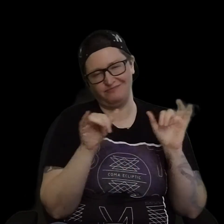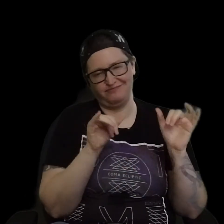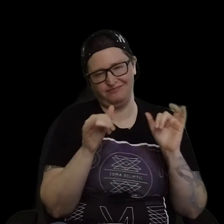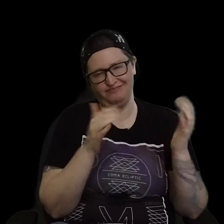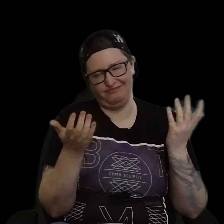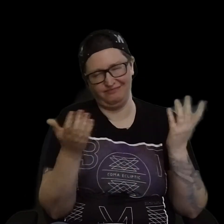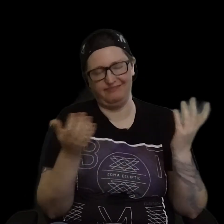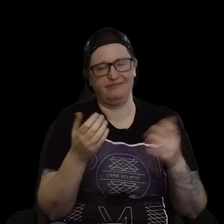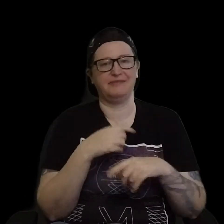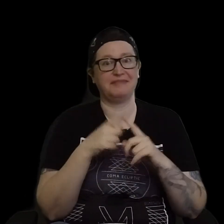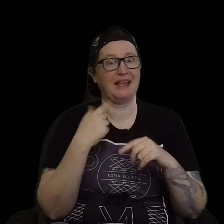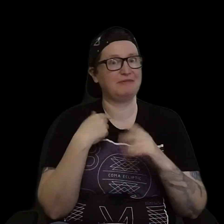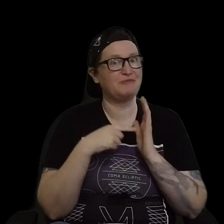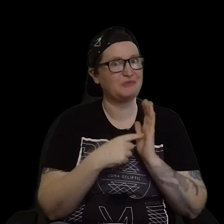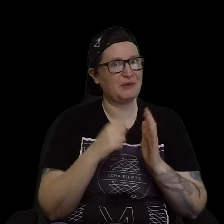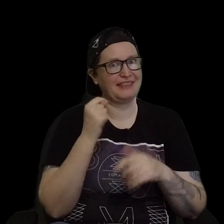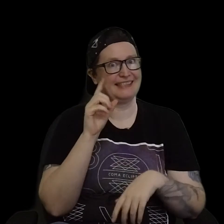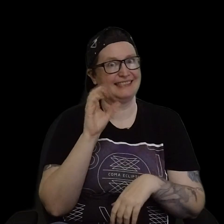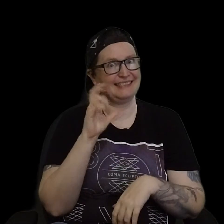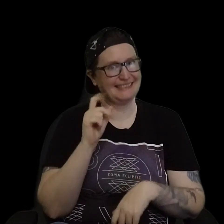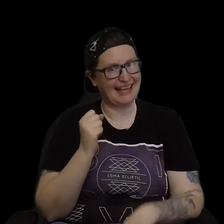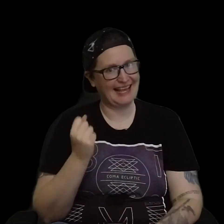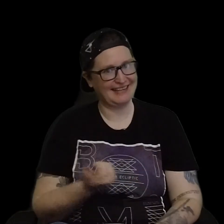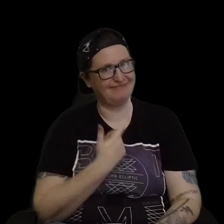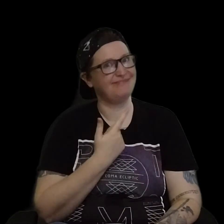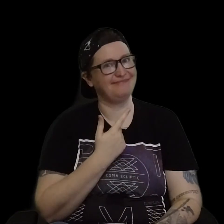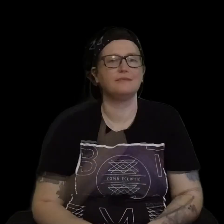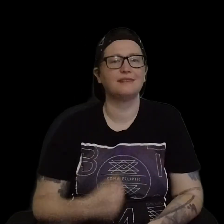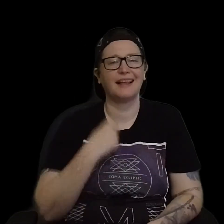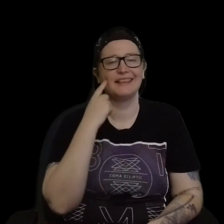on that because you know it's pretty similar concept but I do want to show you the decks